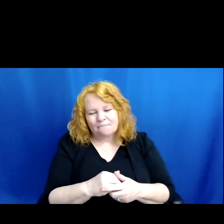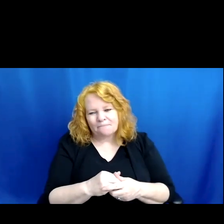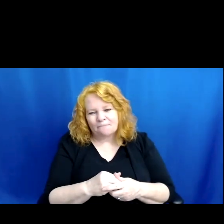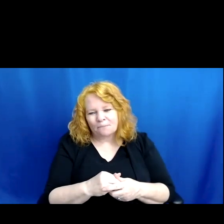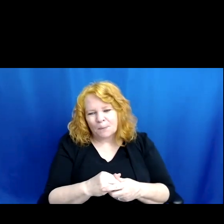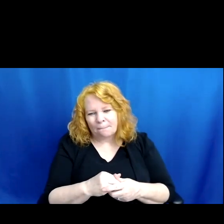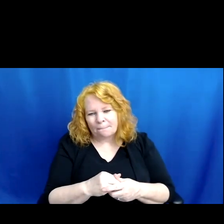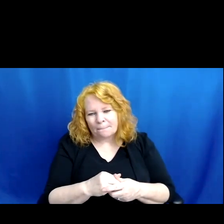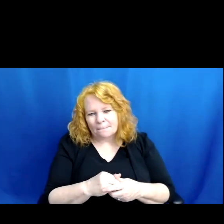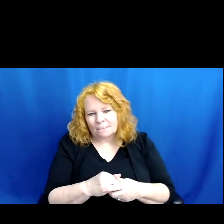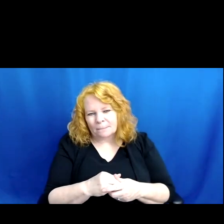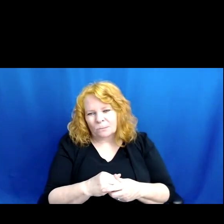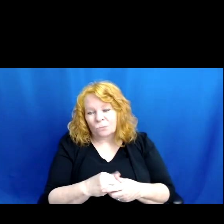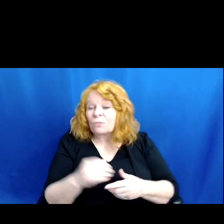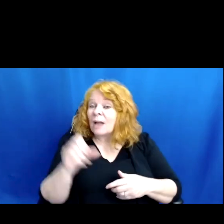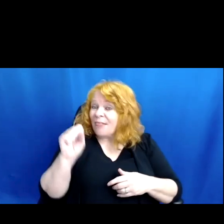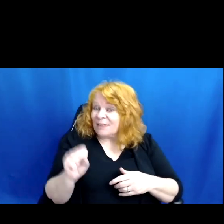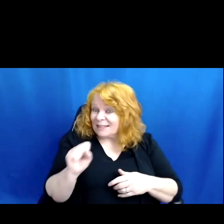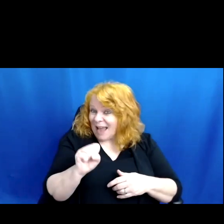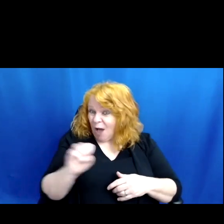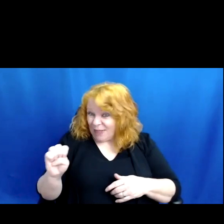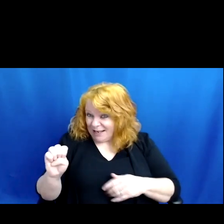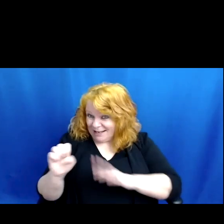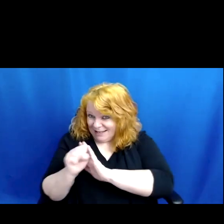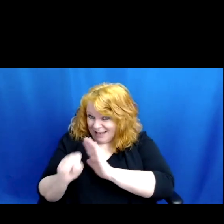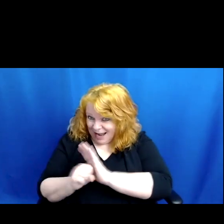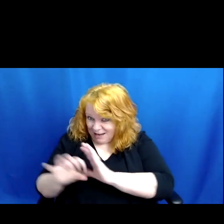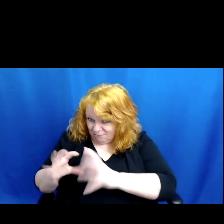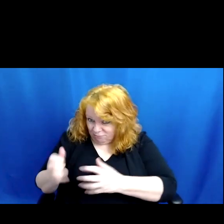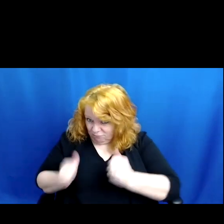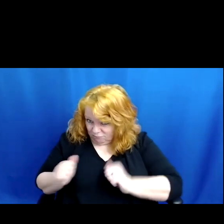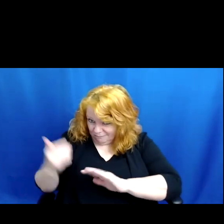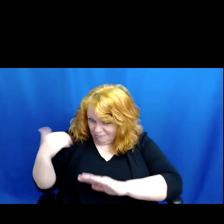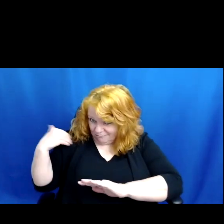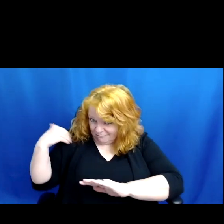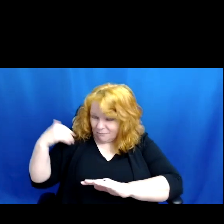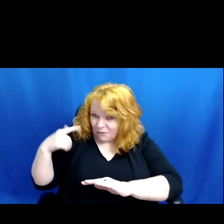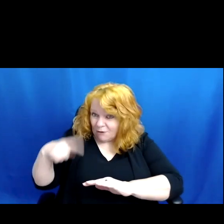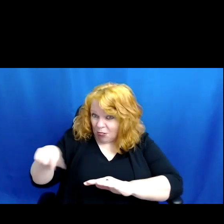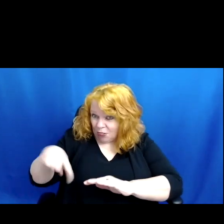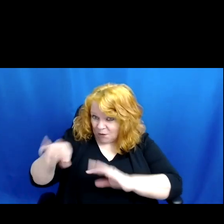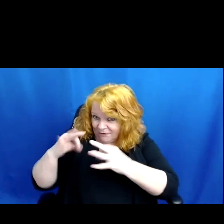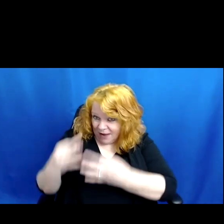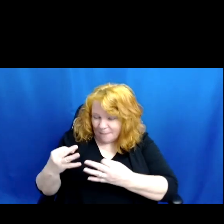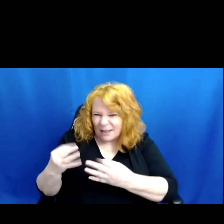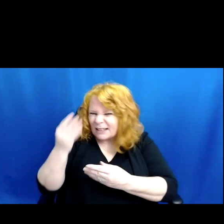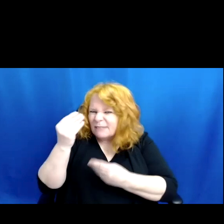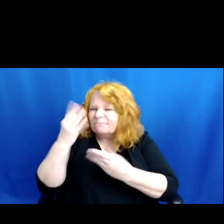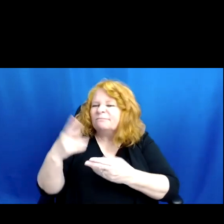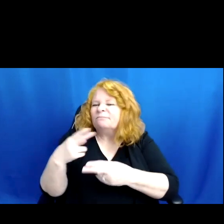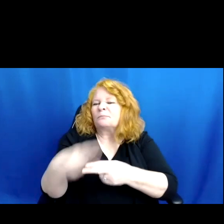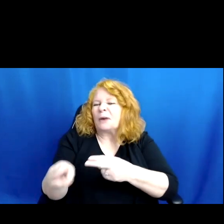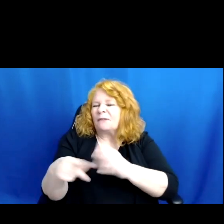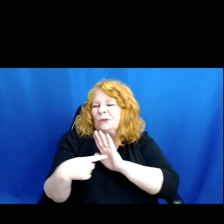The southeast story show, for the families there, I want to briefly share some feedback